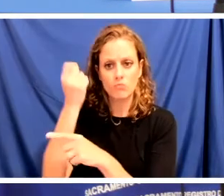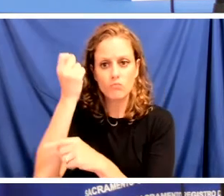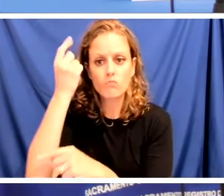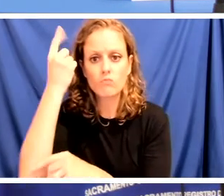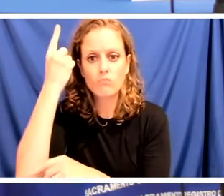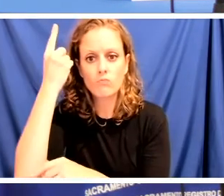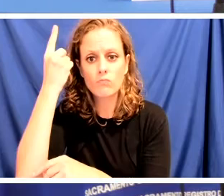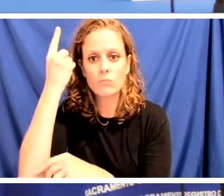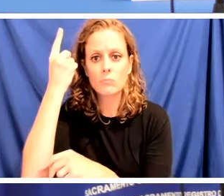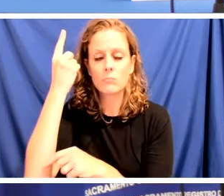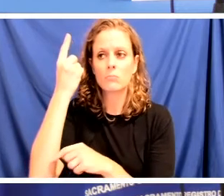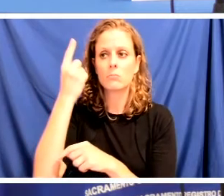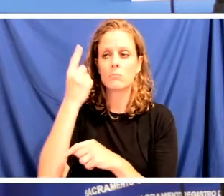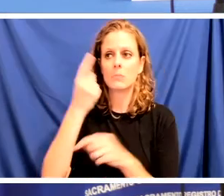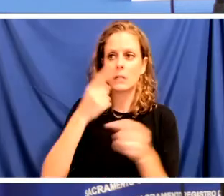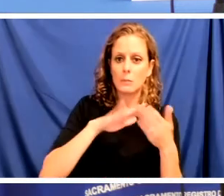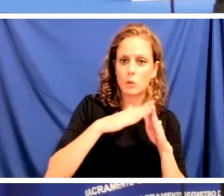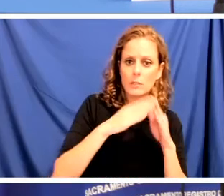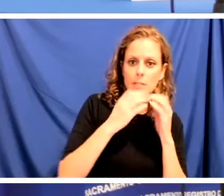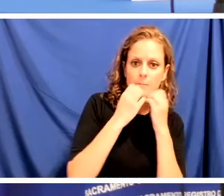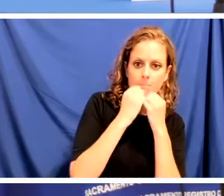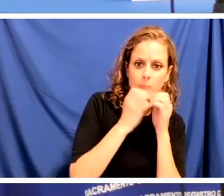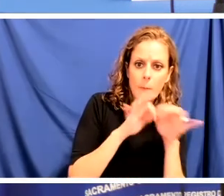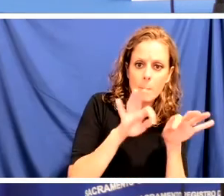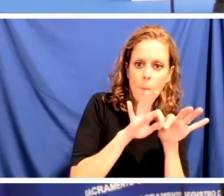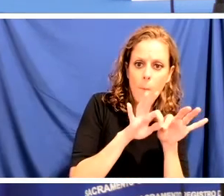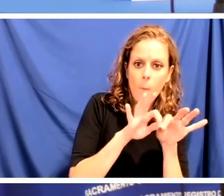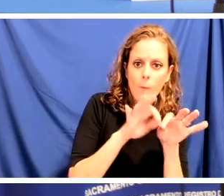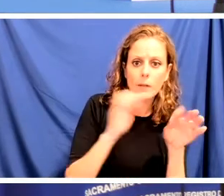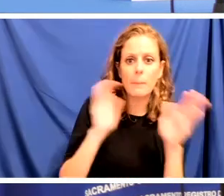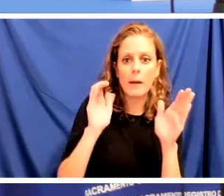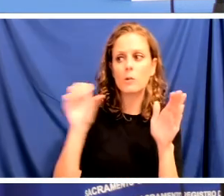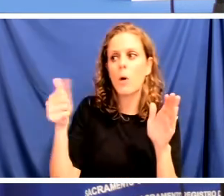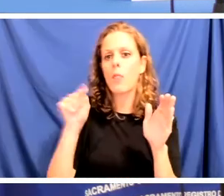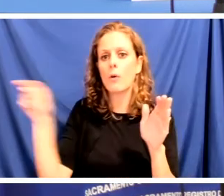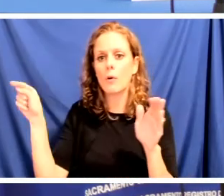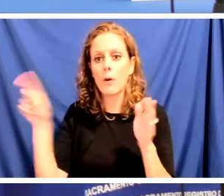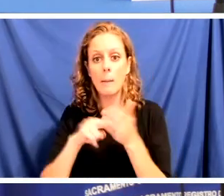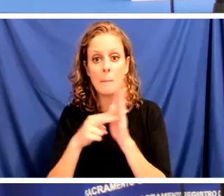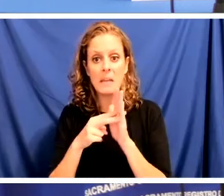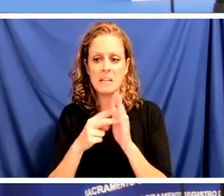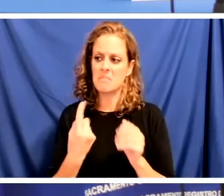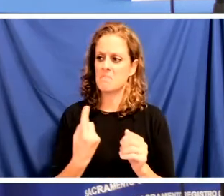SacGov: How important that community is compared to all the others not that one's more important than the other, but.